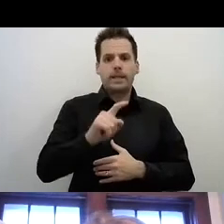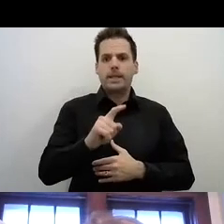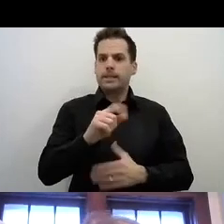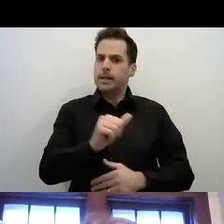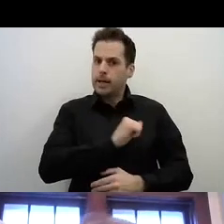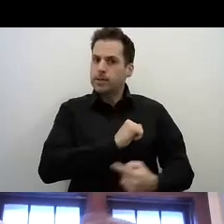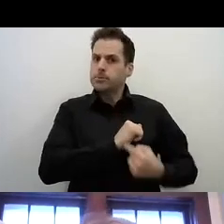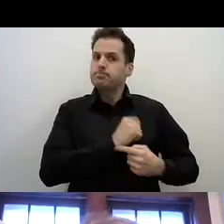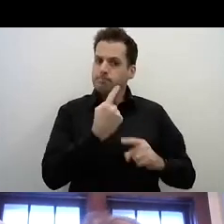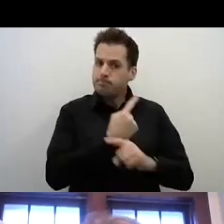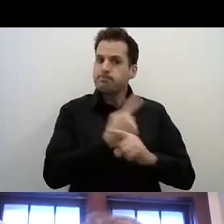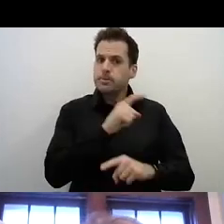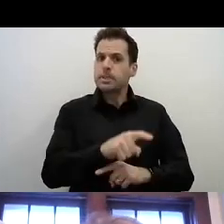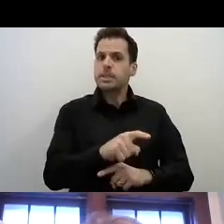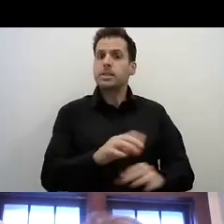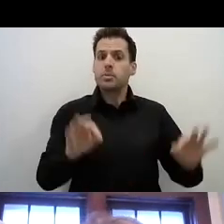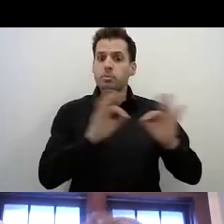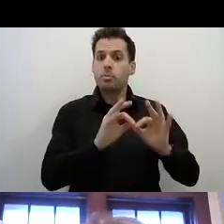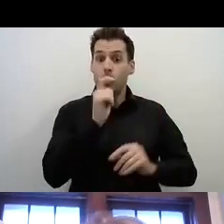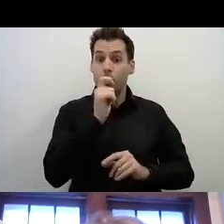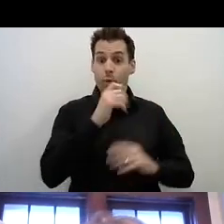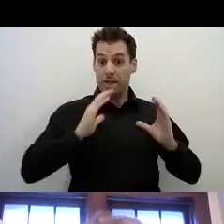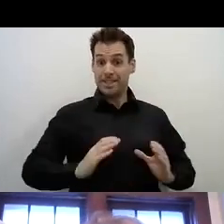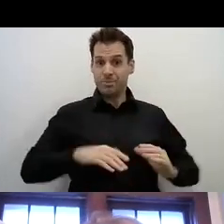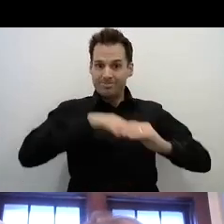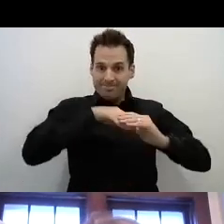if you know everyone who comes through the door everyone in your life and what that looks like